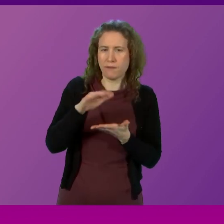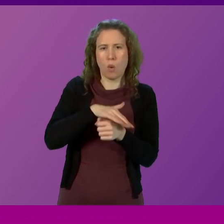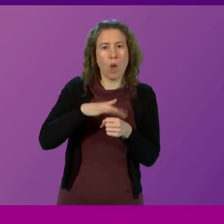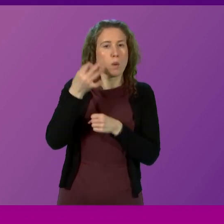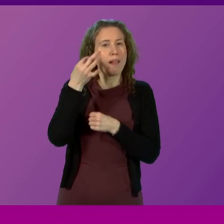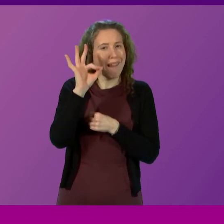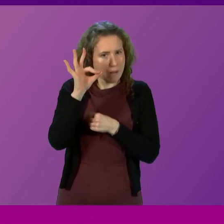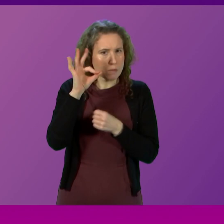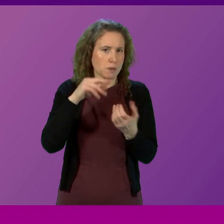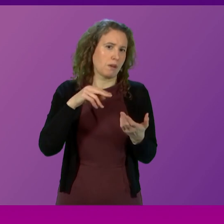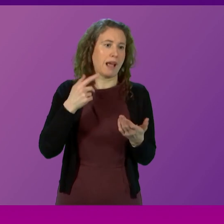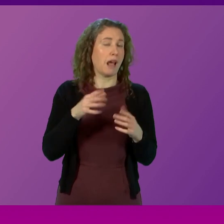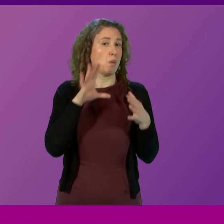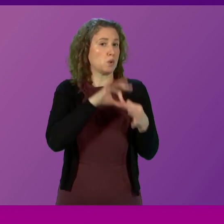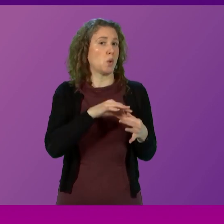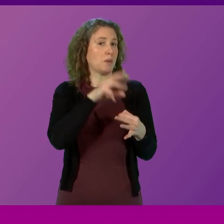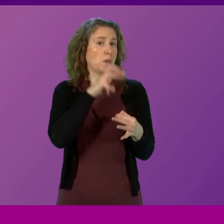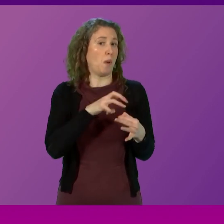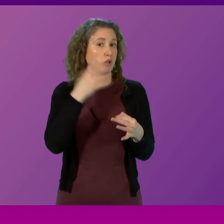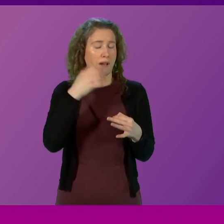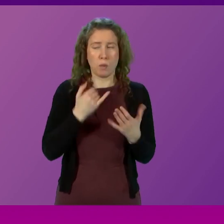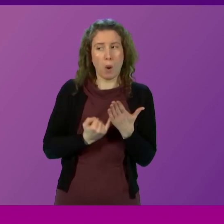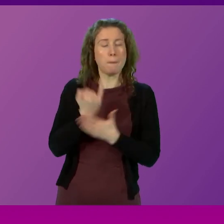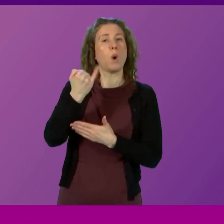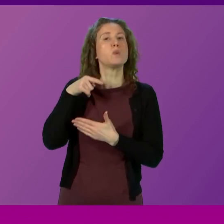be joining with the Welsh Government to make clear our opposition to them.